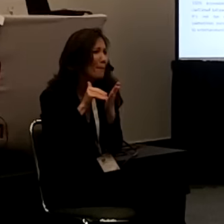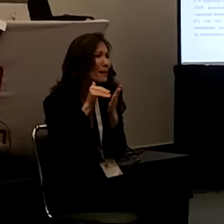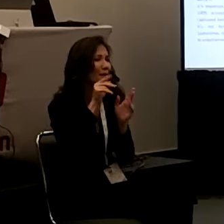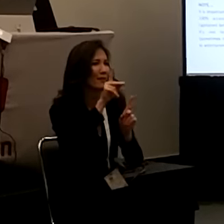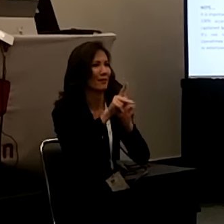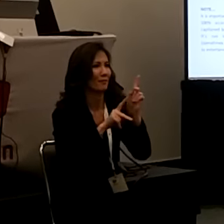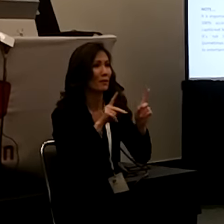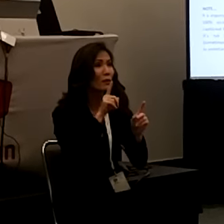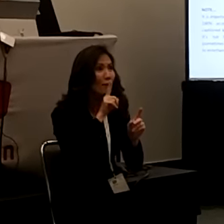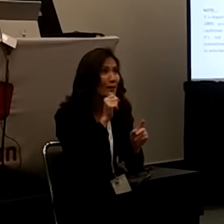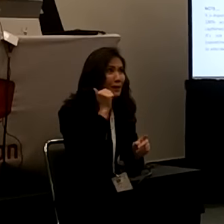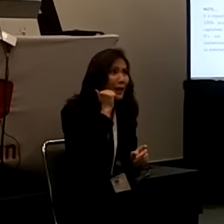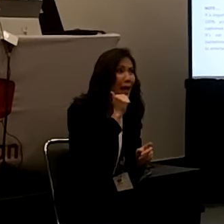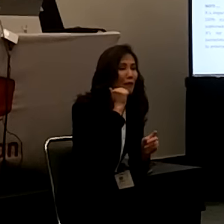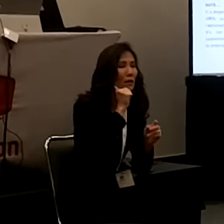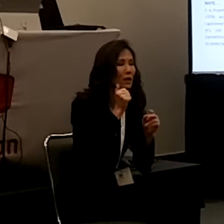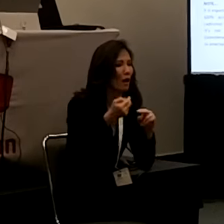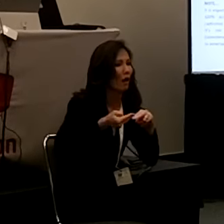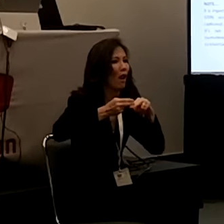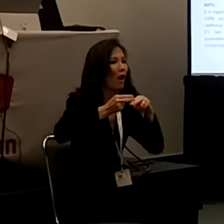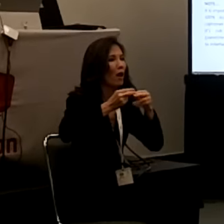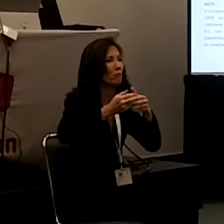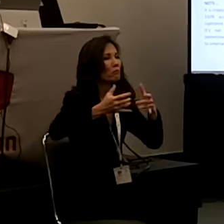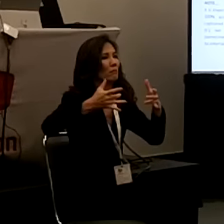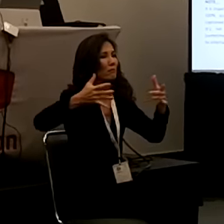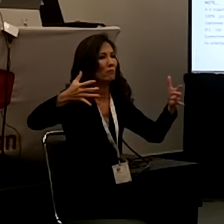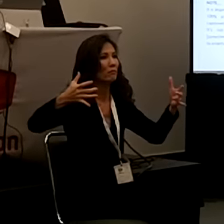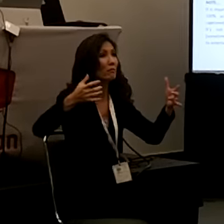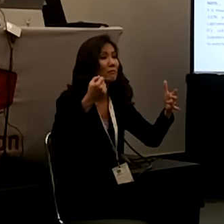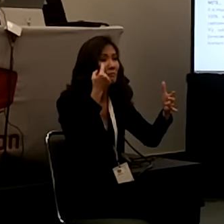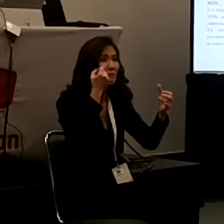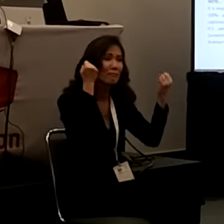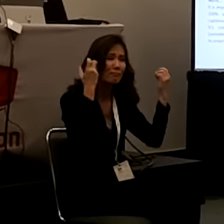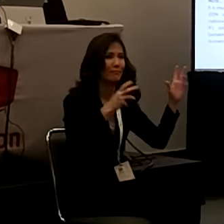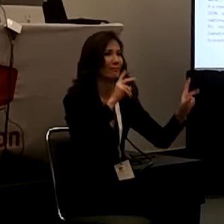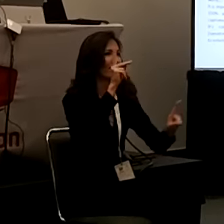Every day the number seems to change but in a nutshell, a lot of people,